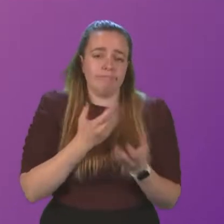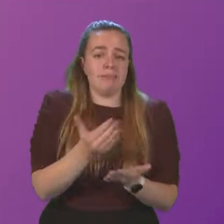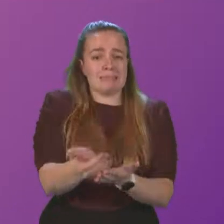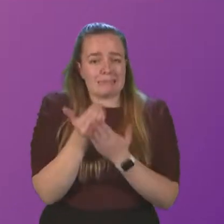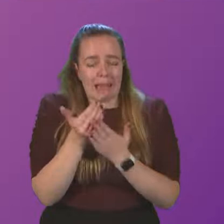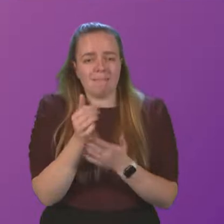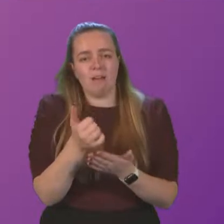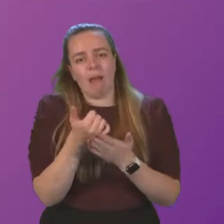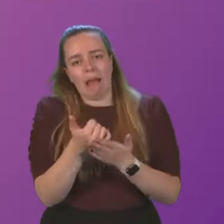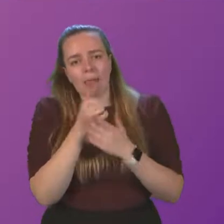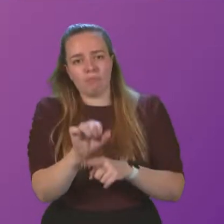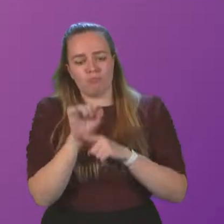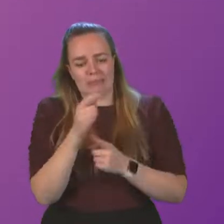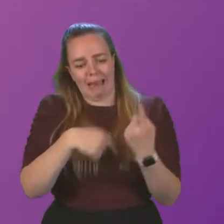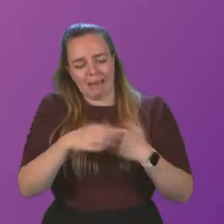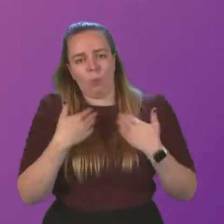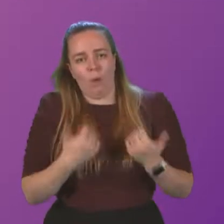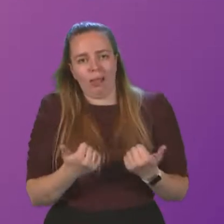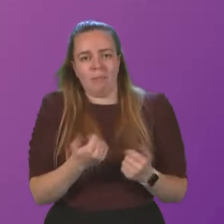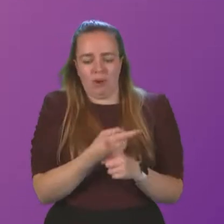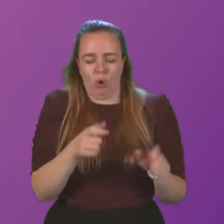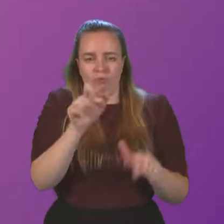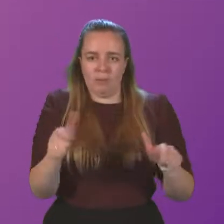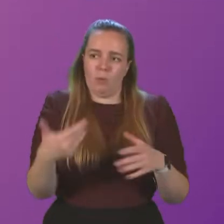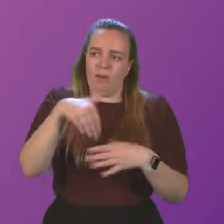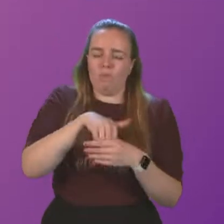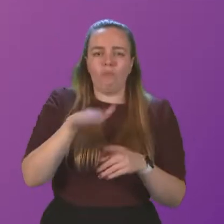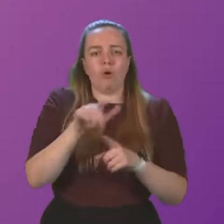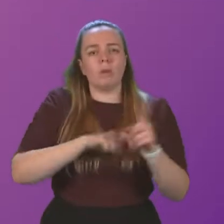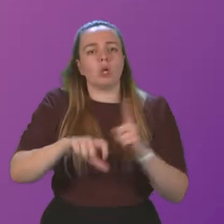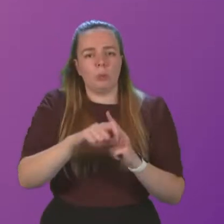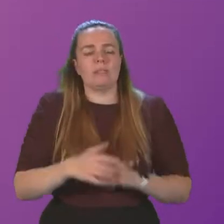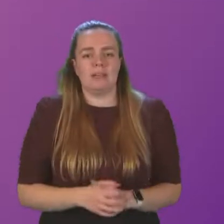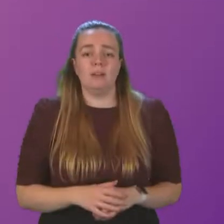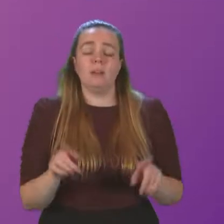to protect the welfare of everyone involved and the wider community. In addition to vaccination,